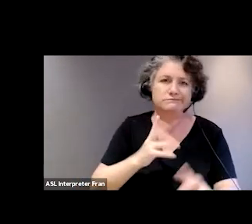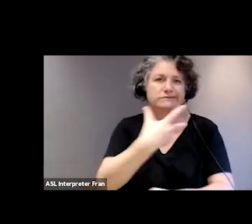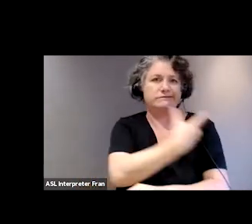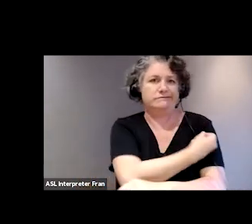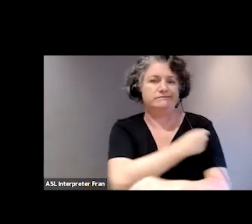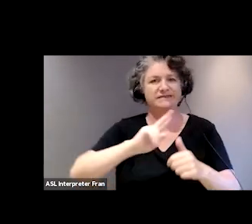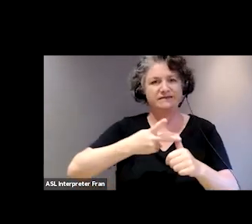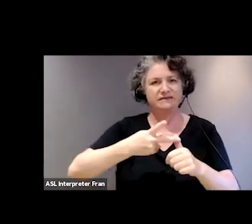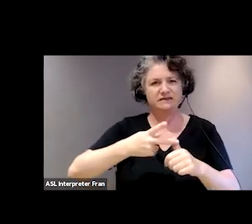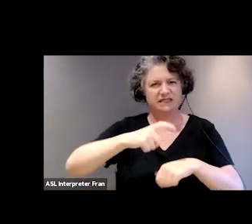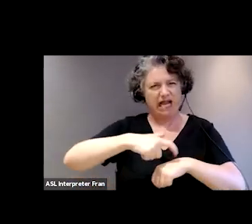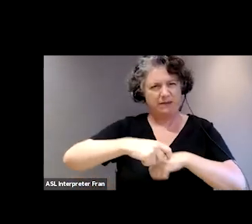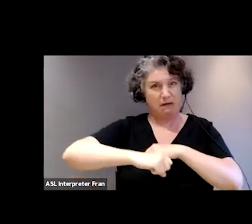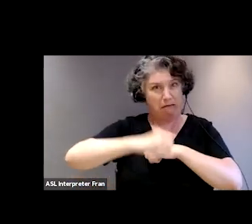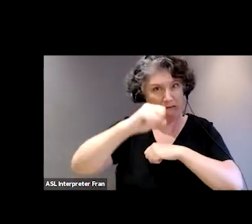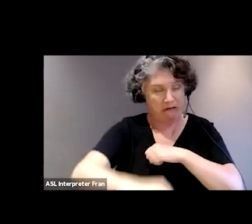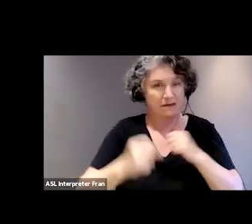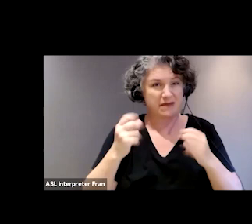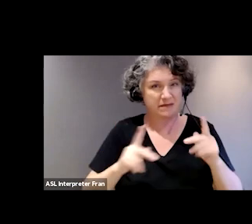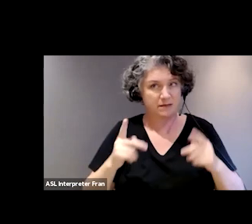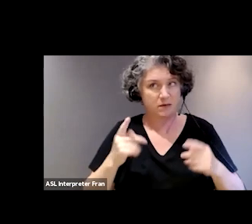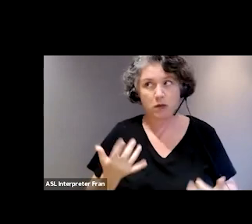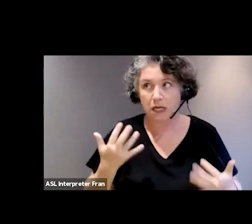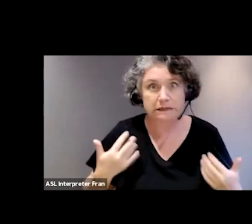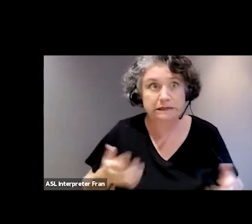rollout we were able to give them the second